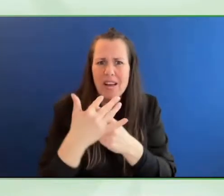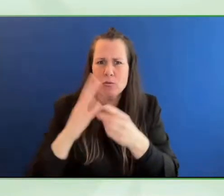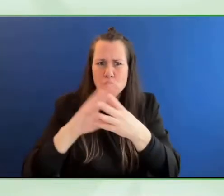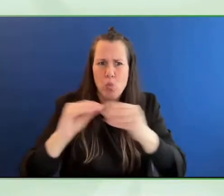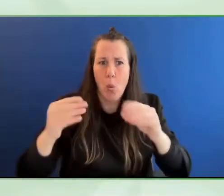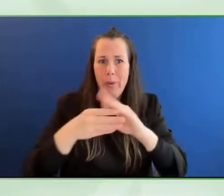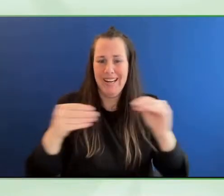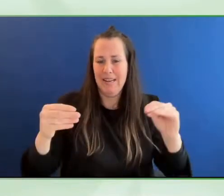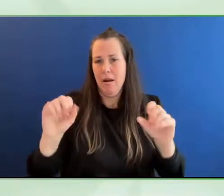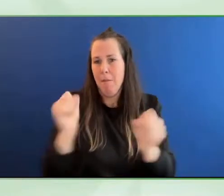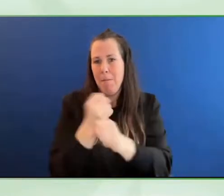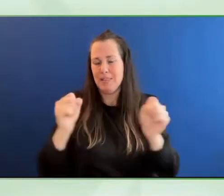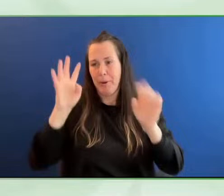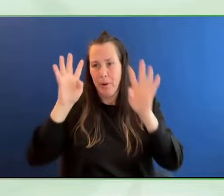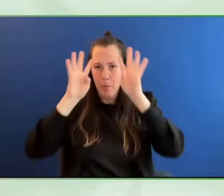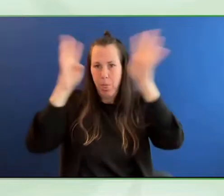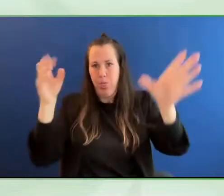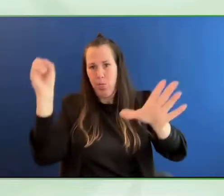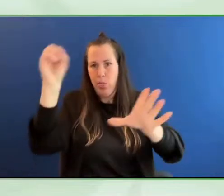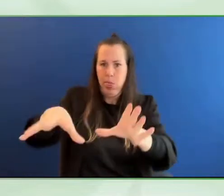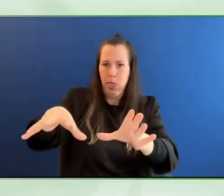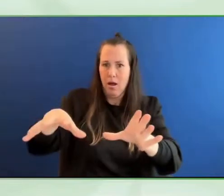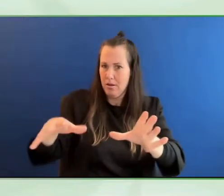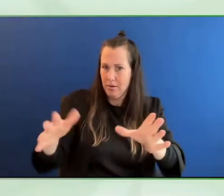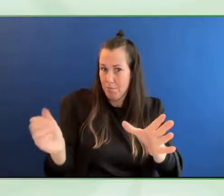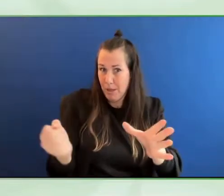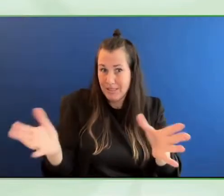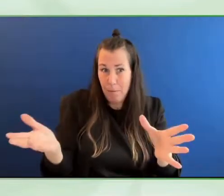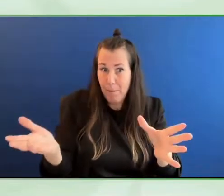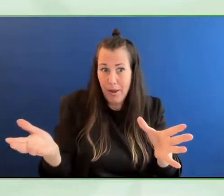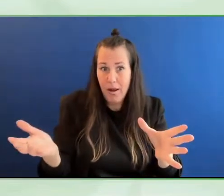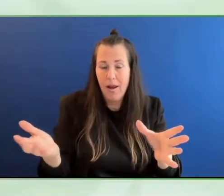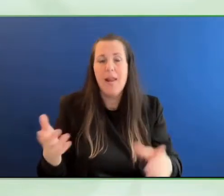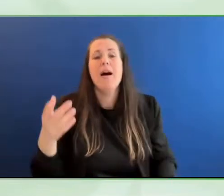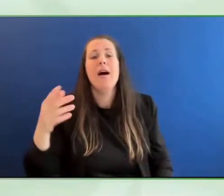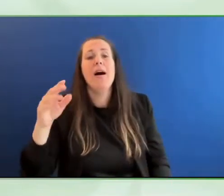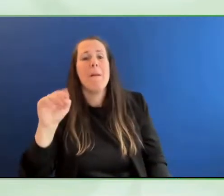our writing process, I'm noticing some interesting outcomes.